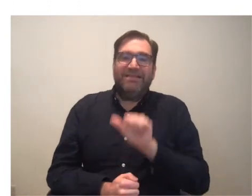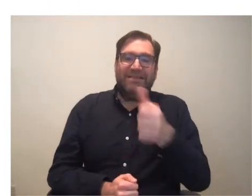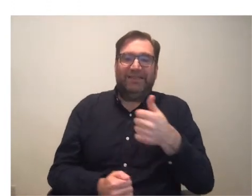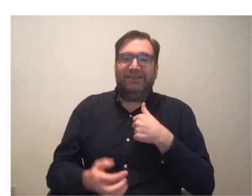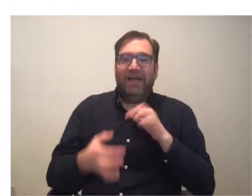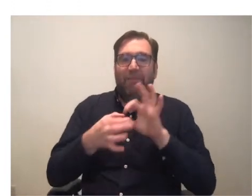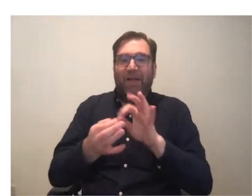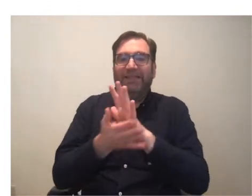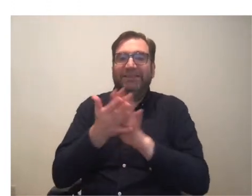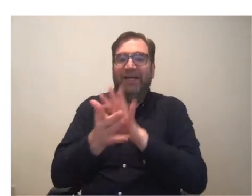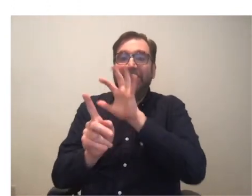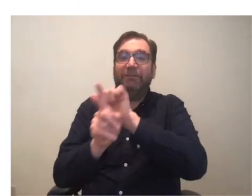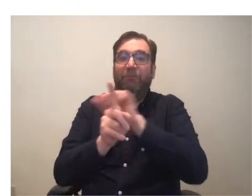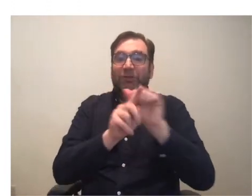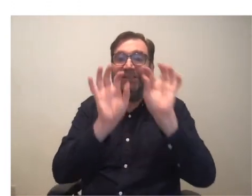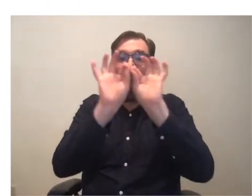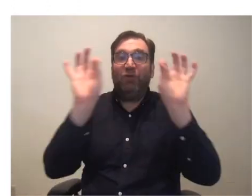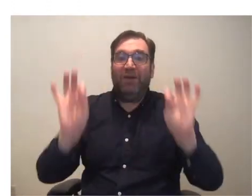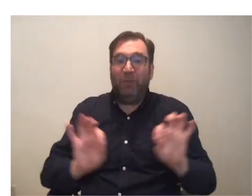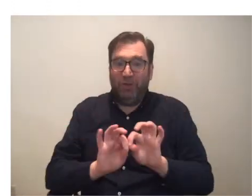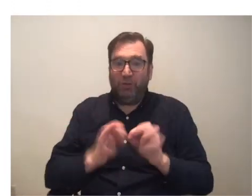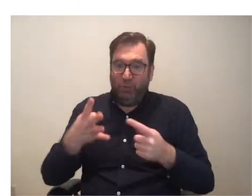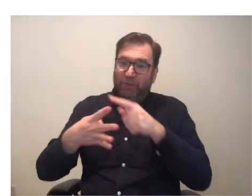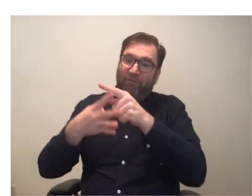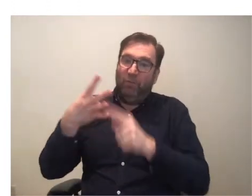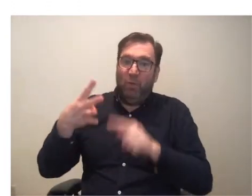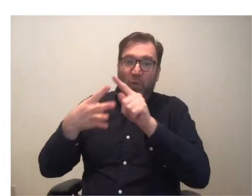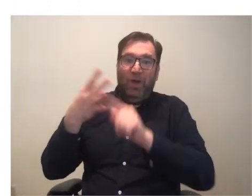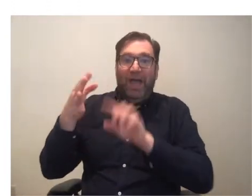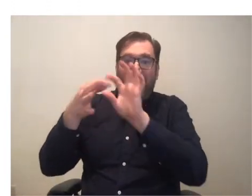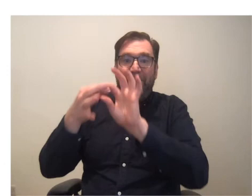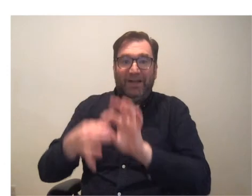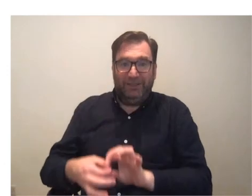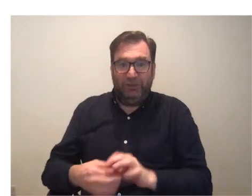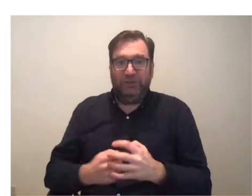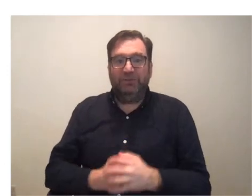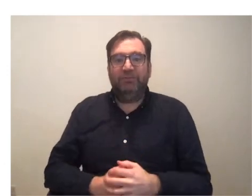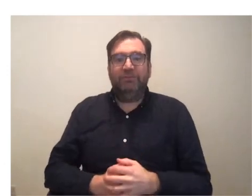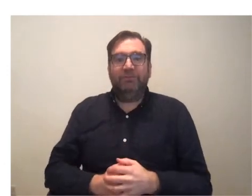We next apply our sign spotting framework to four applications.